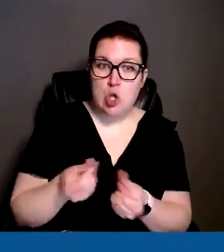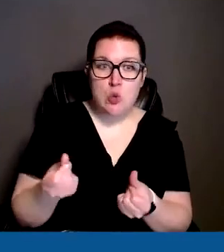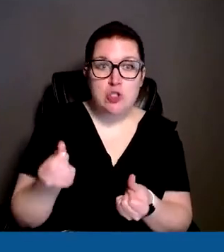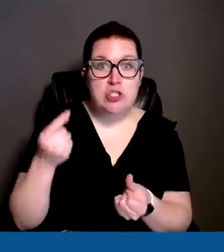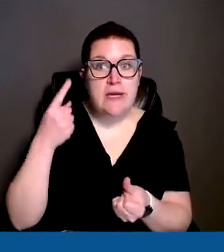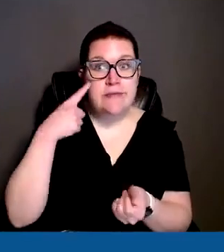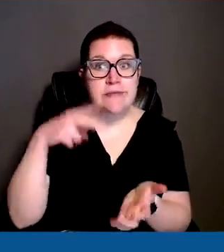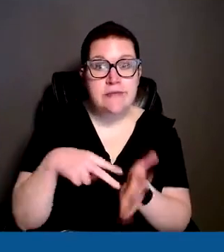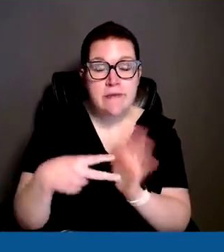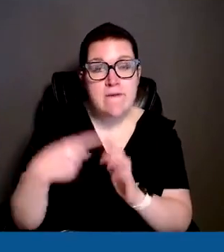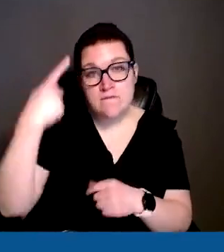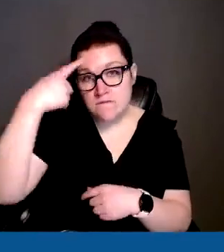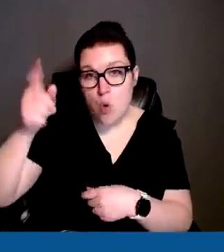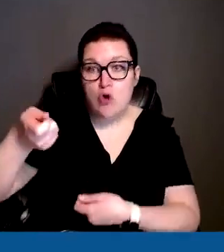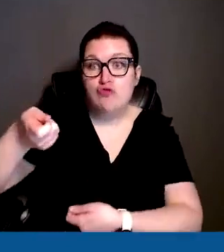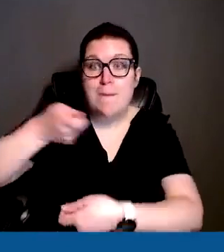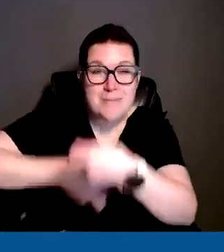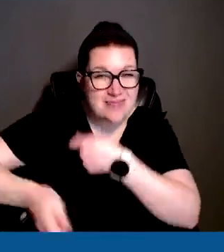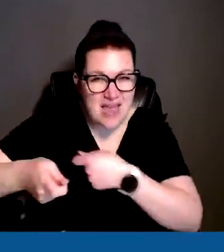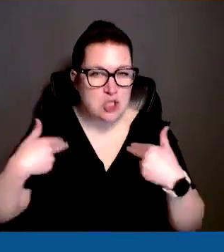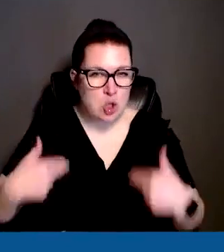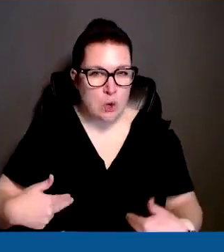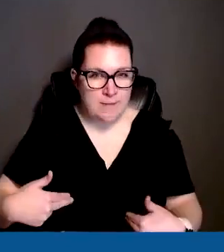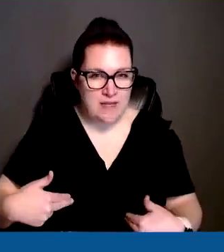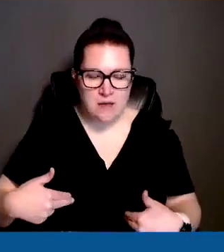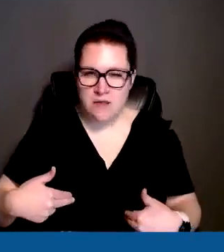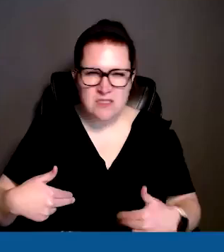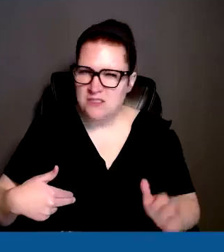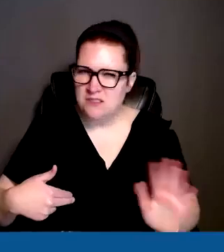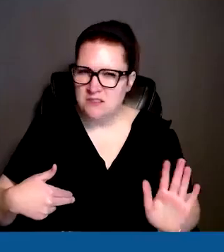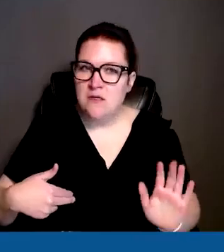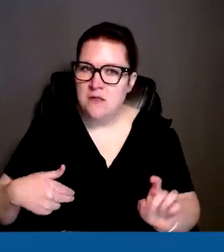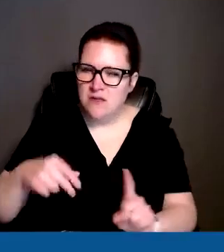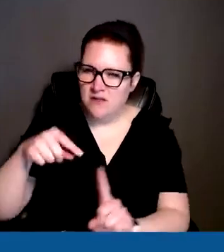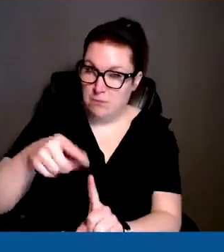the human and the caregiver when that really is needed and necessary.